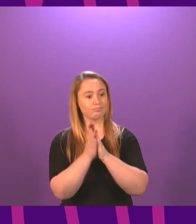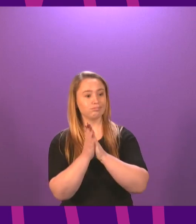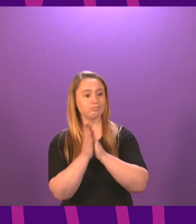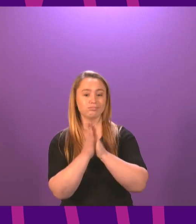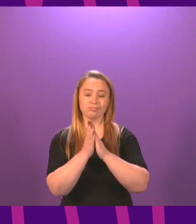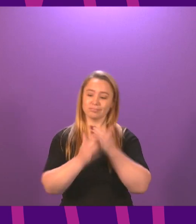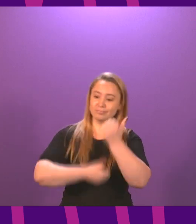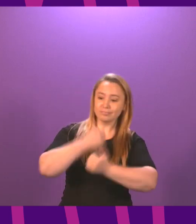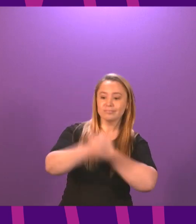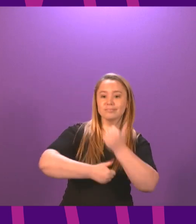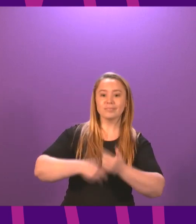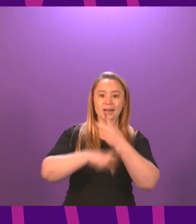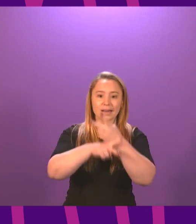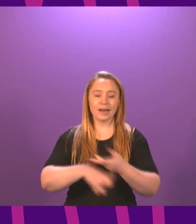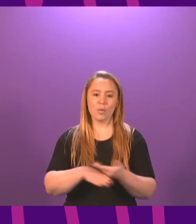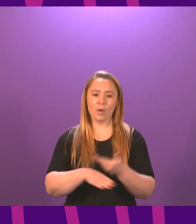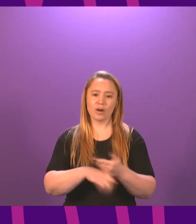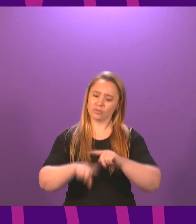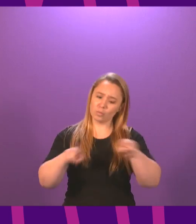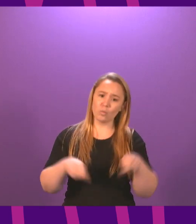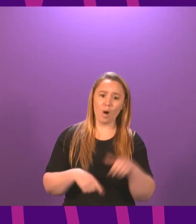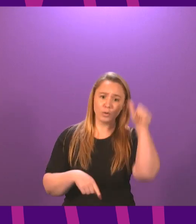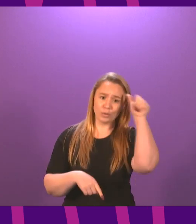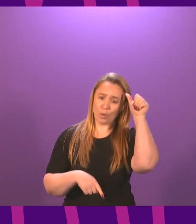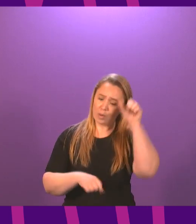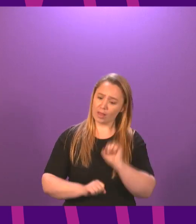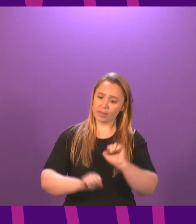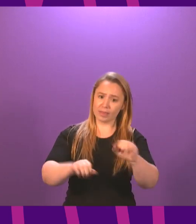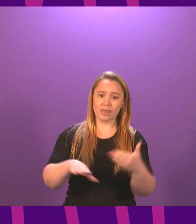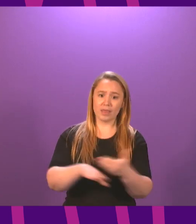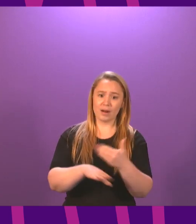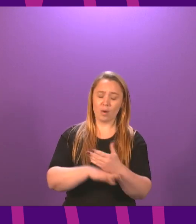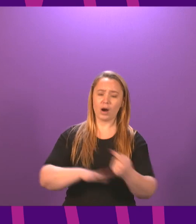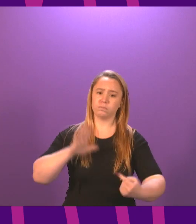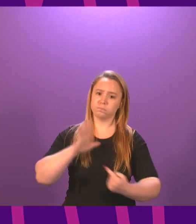earlier in the year applauding health and care workers—that the contribution of that